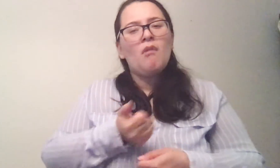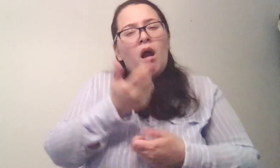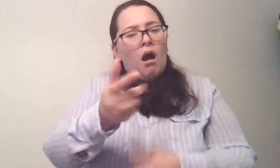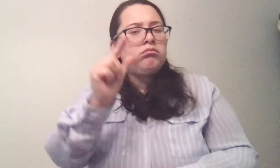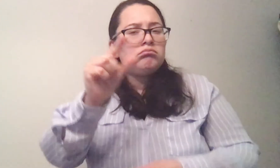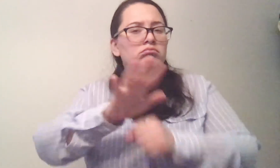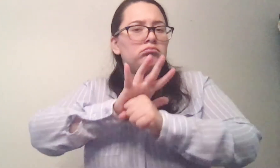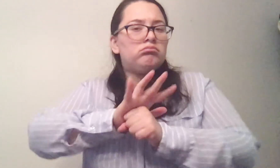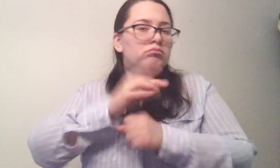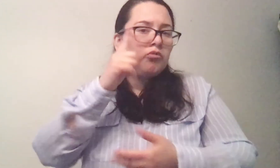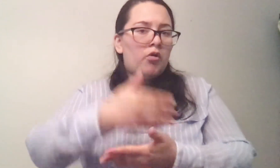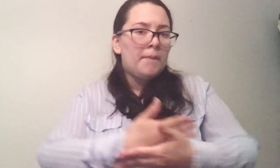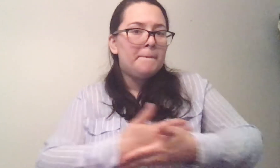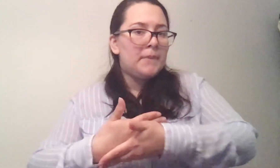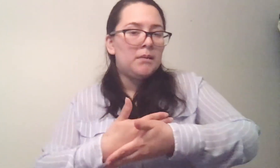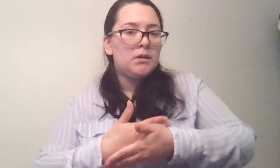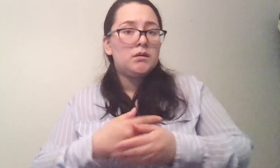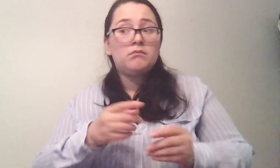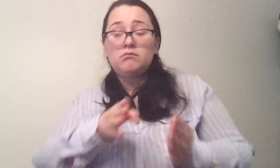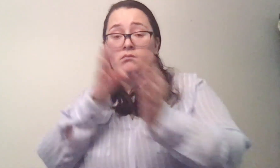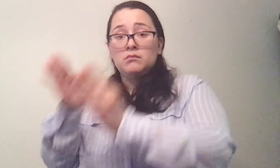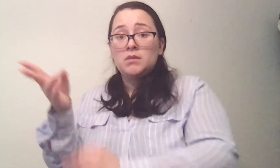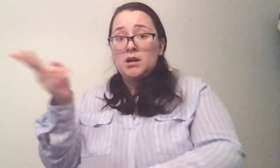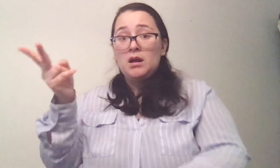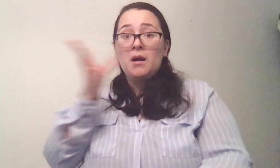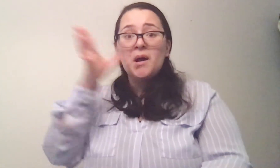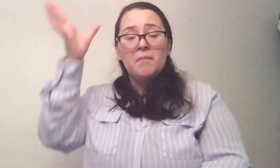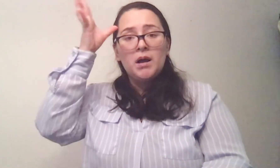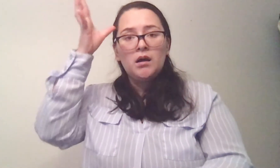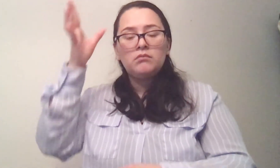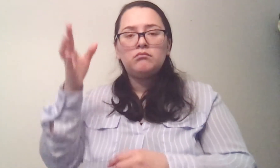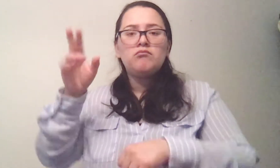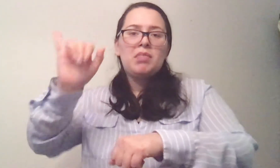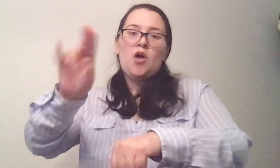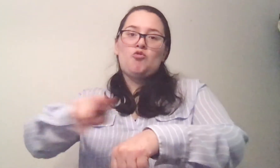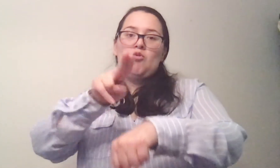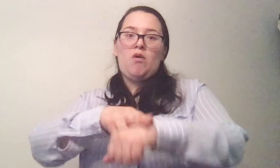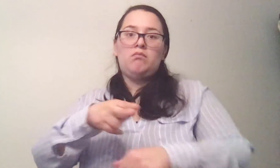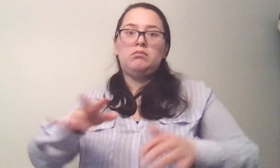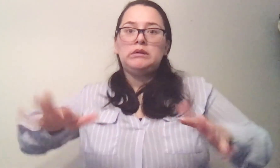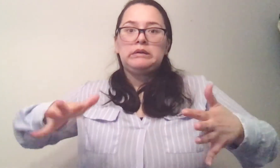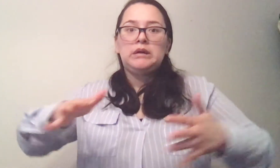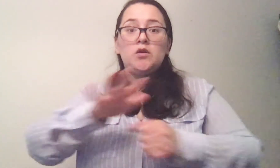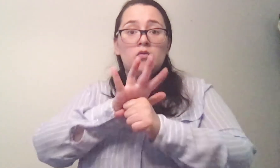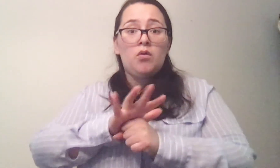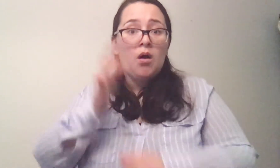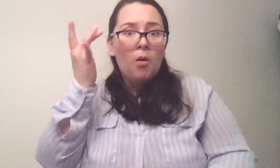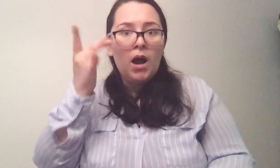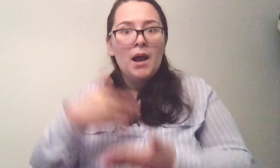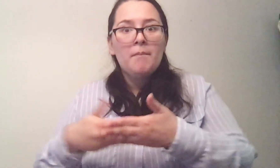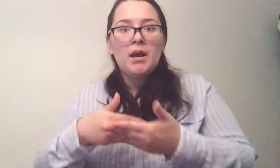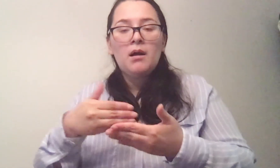That can be stressful for the baby. For parents, its normal to feel anxious and stressed